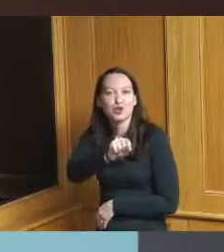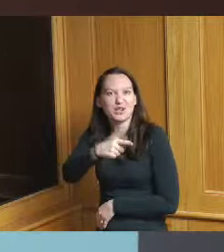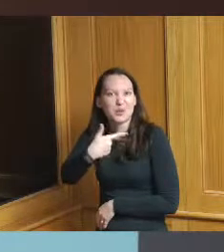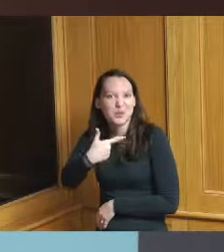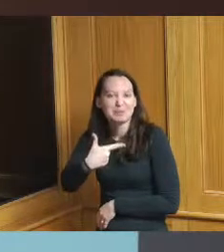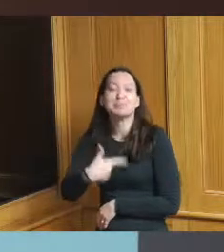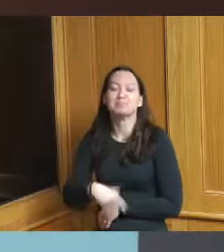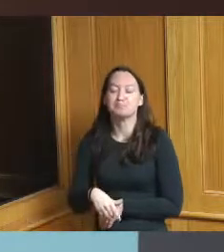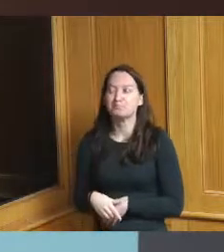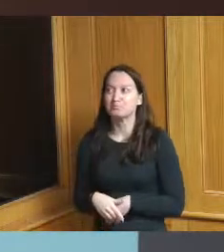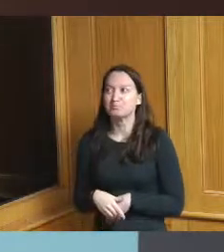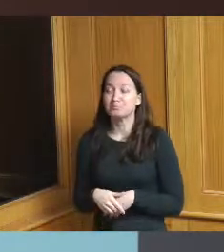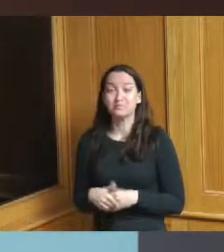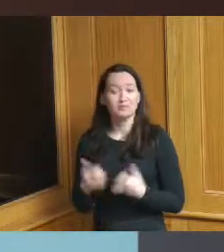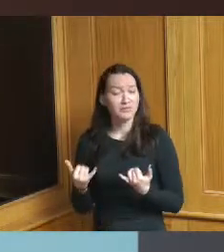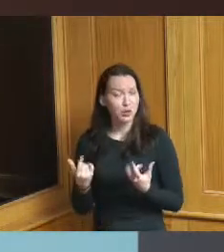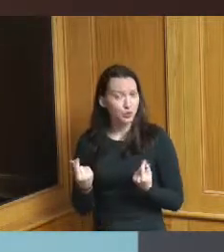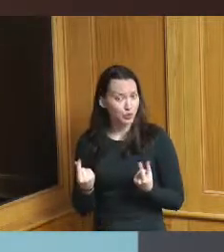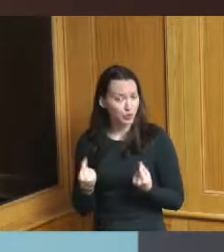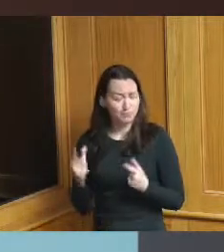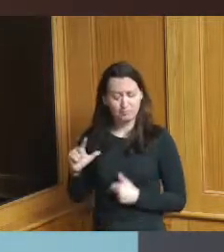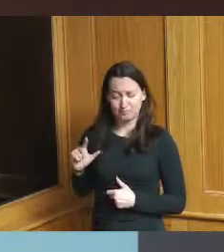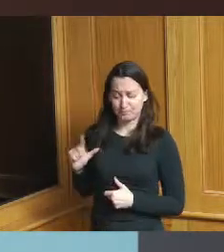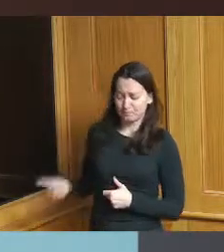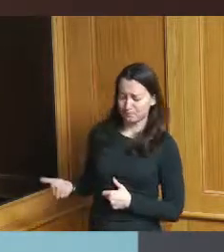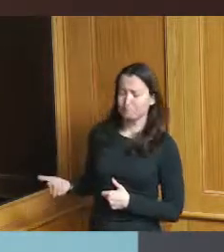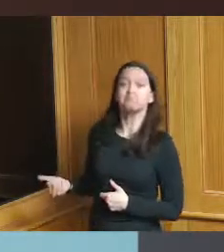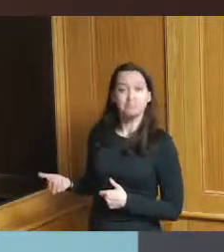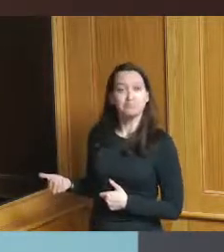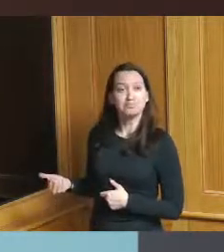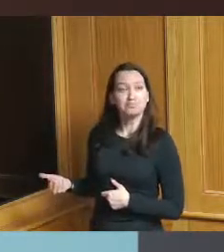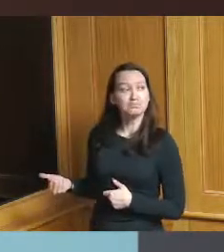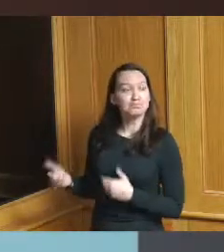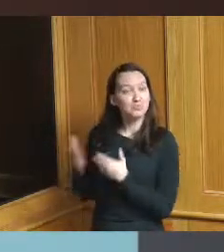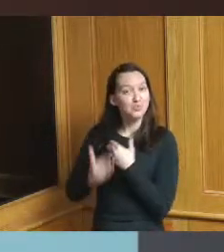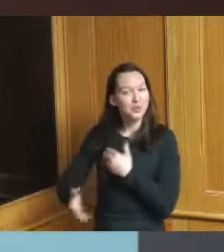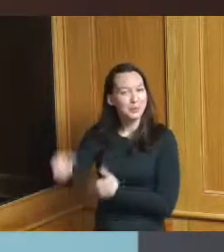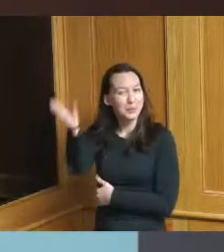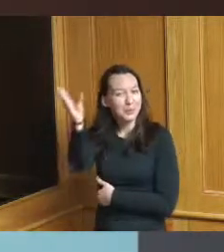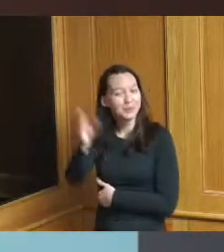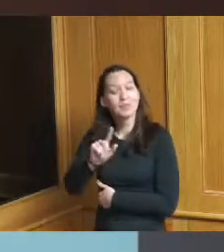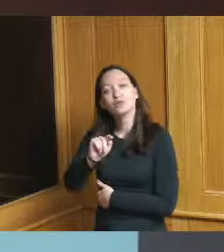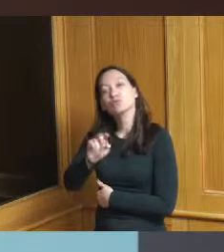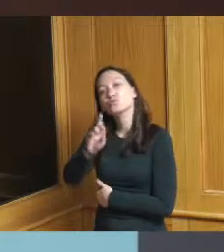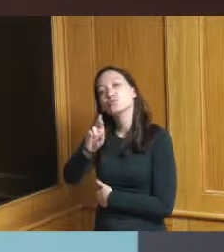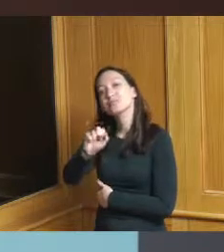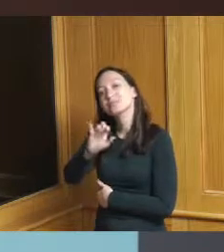so what I'm going to now do is turn over this rest of the presentation to Tracy Sipple and then I'll